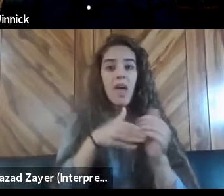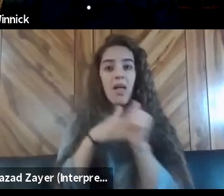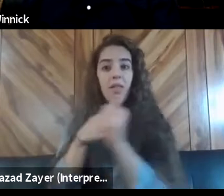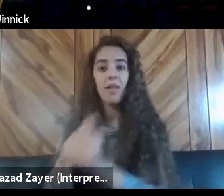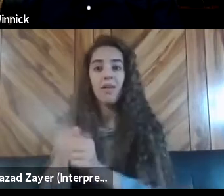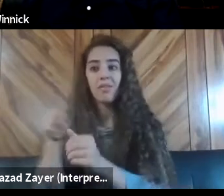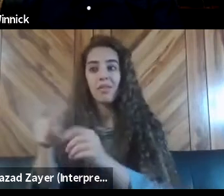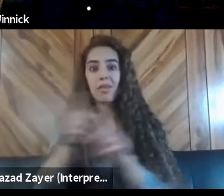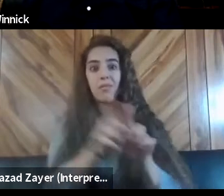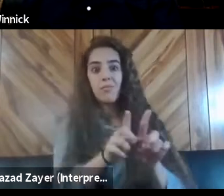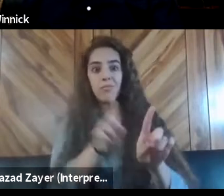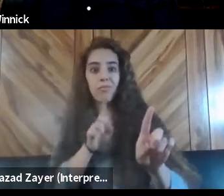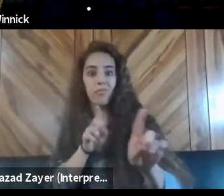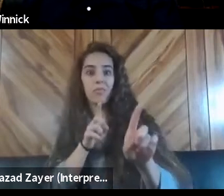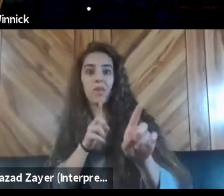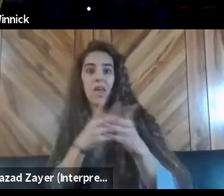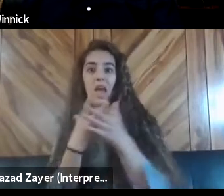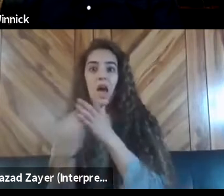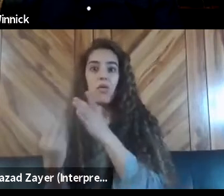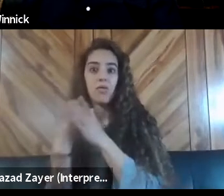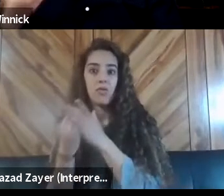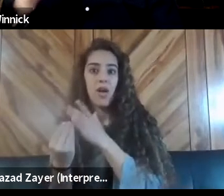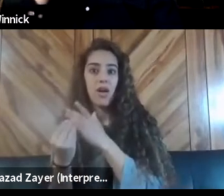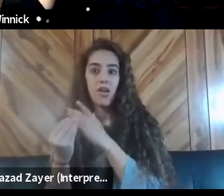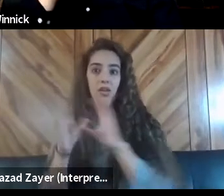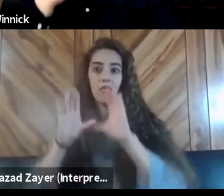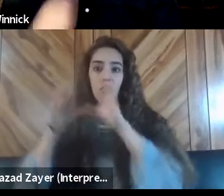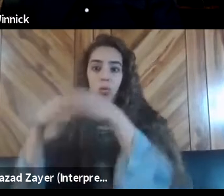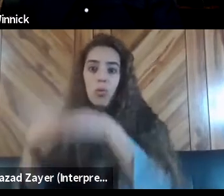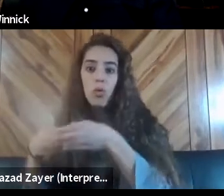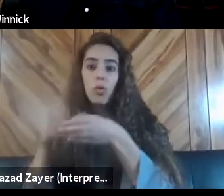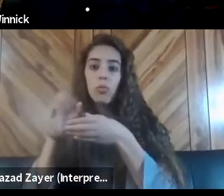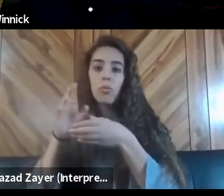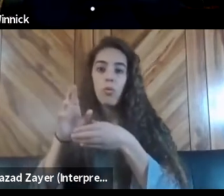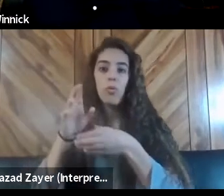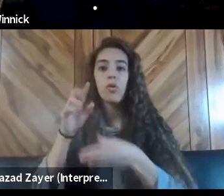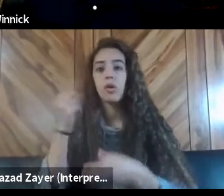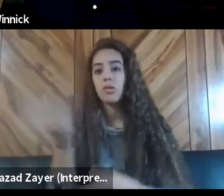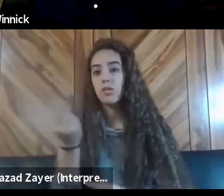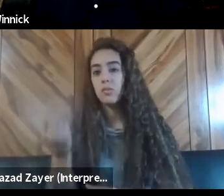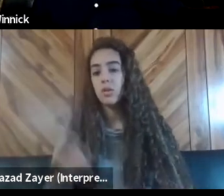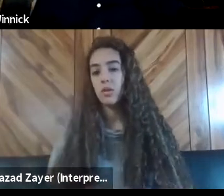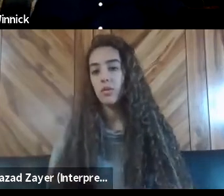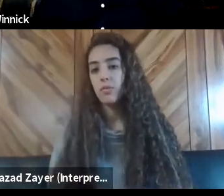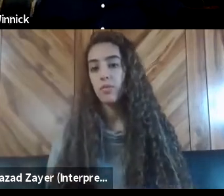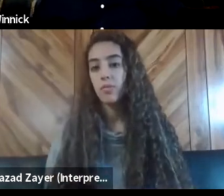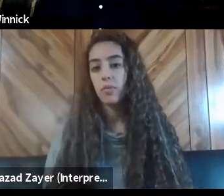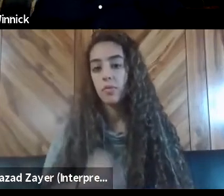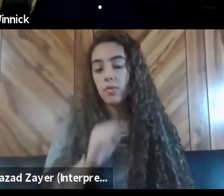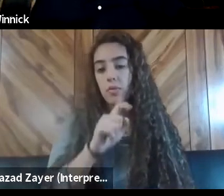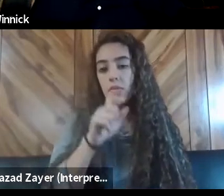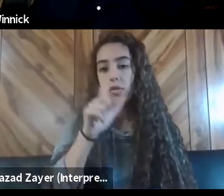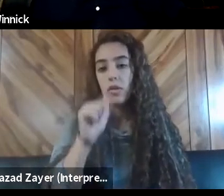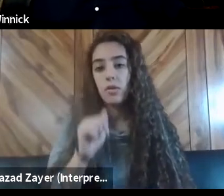Oh, that I can talk about. I think, and I again, I go back to